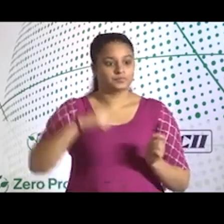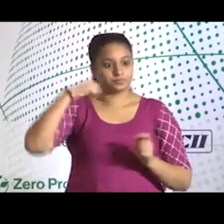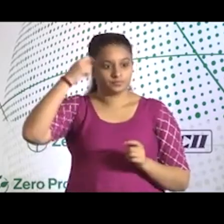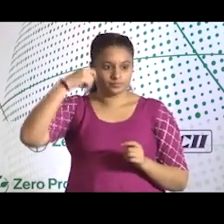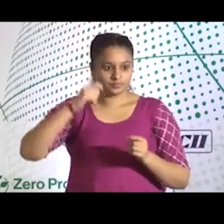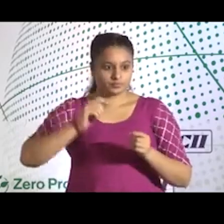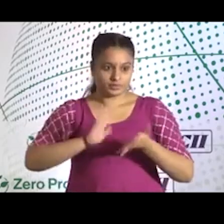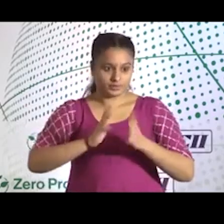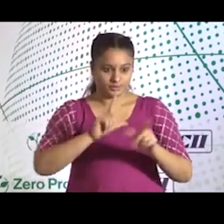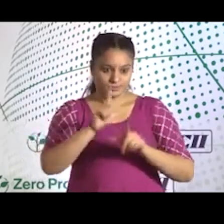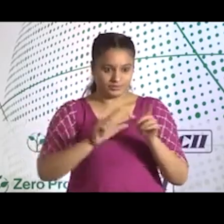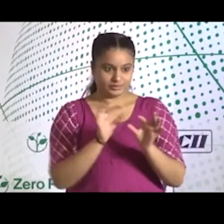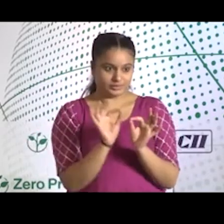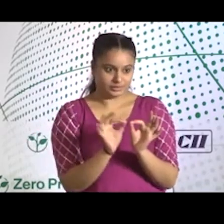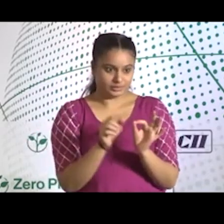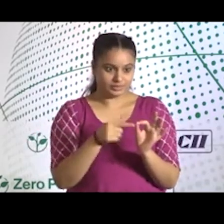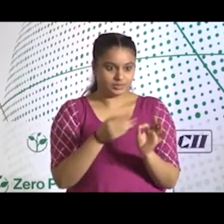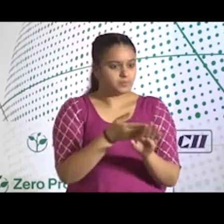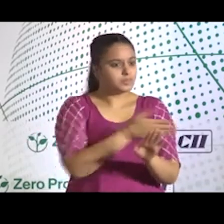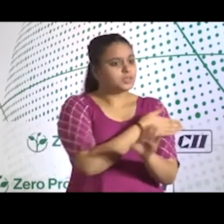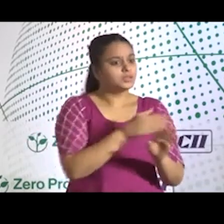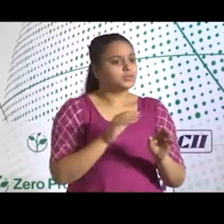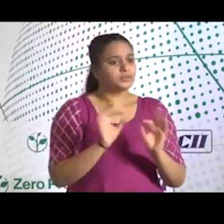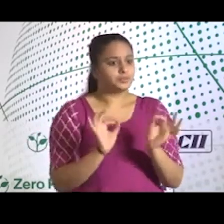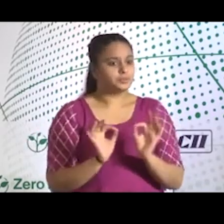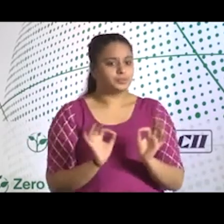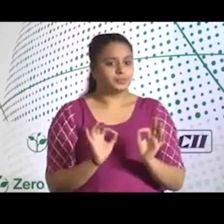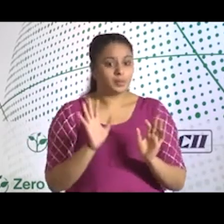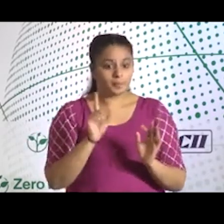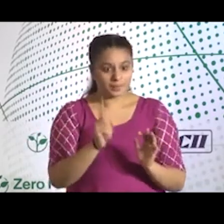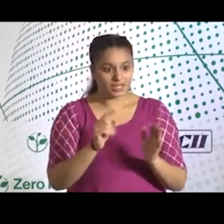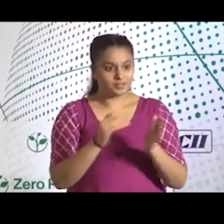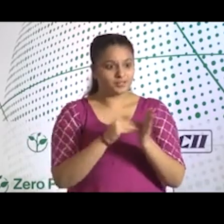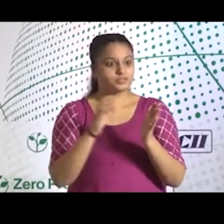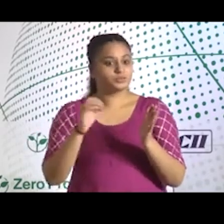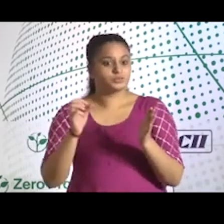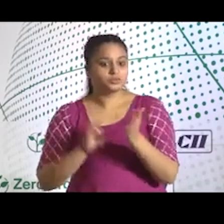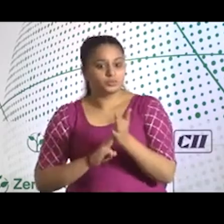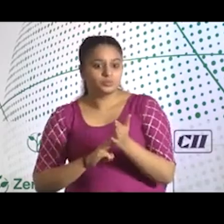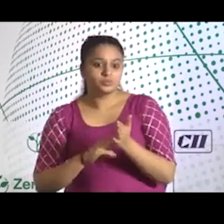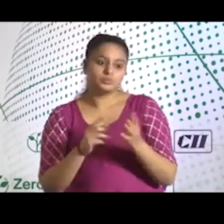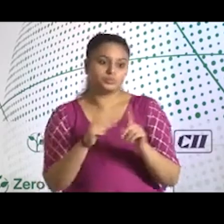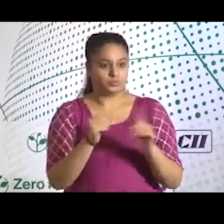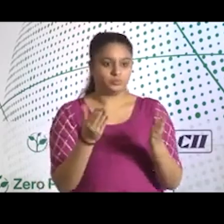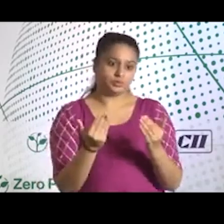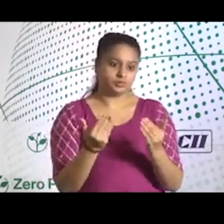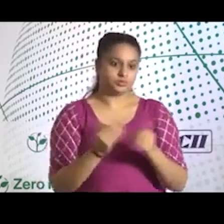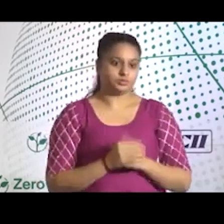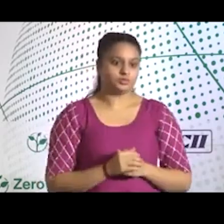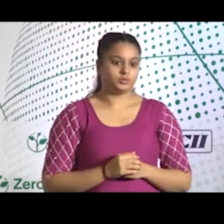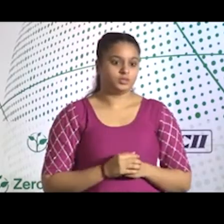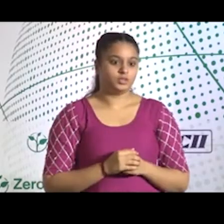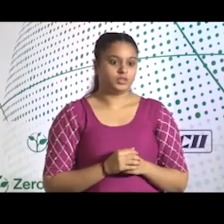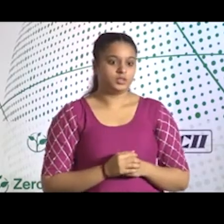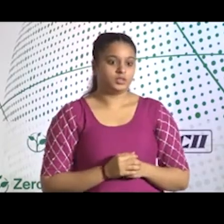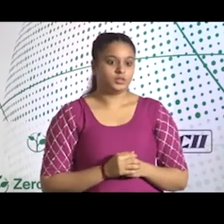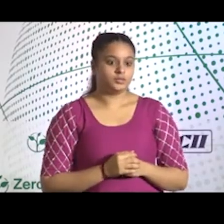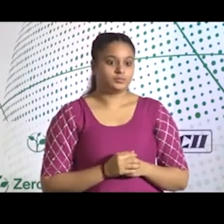interpreter in the previous tool, but with Zoom we could do that. Microsoft teams